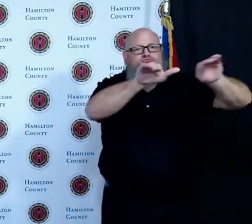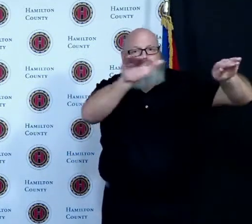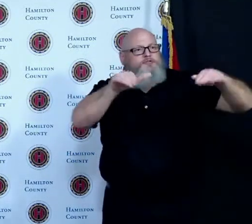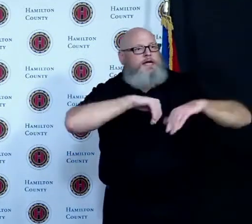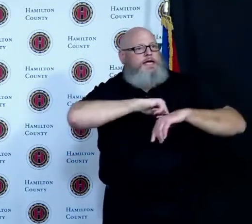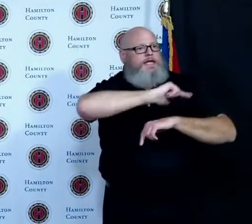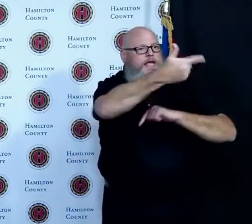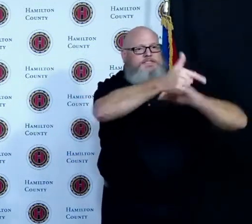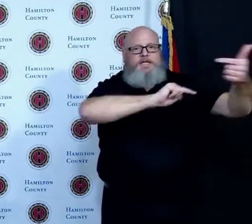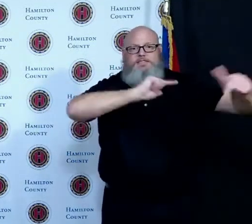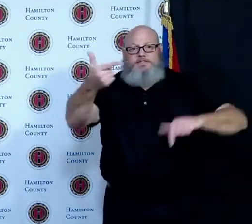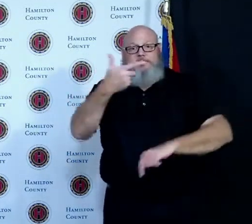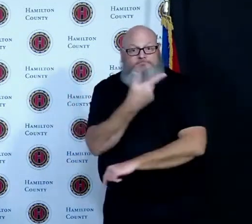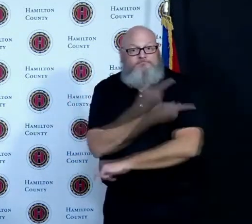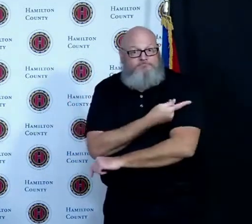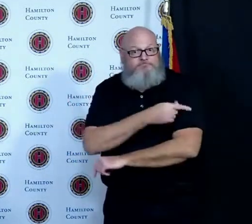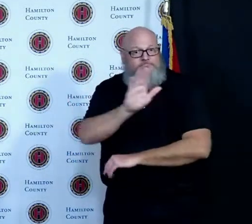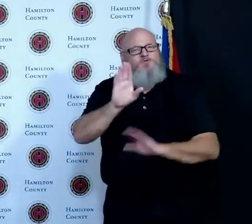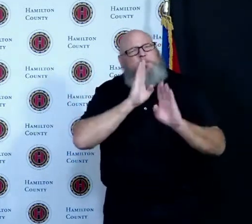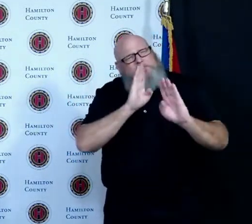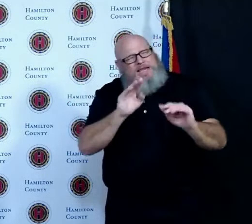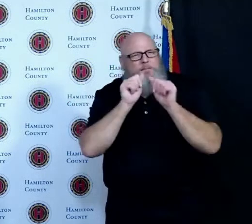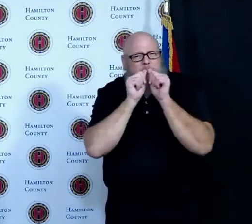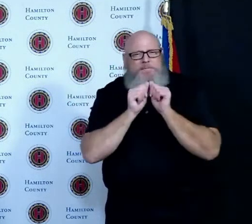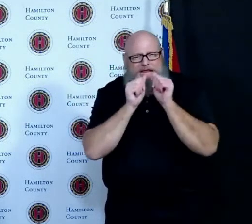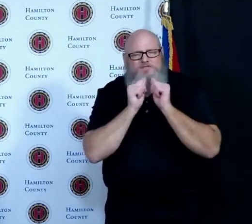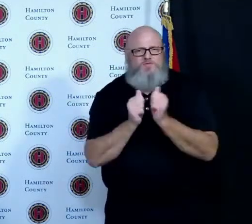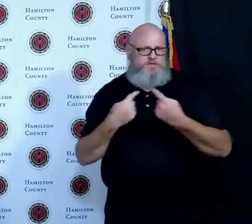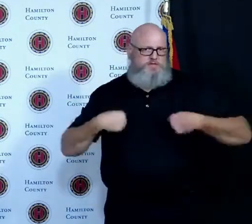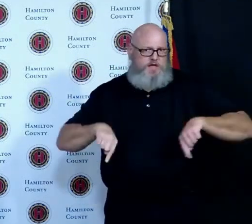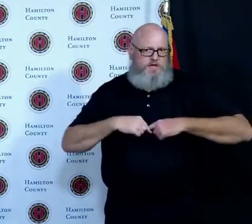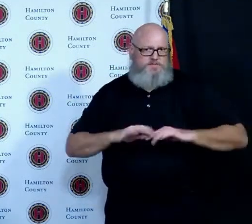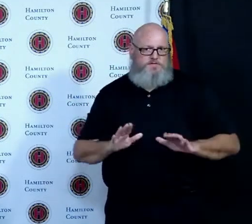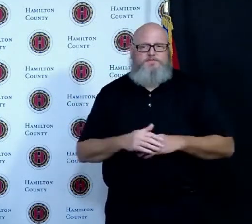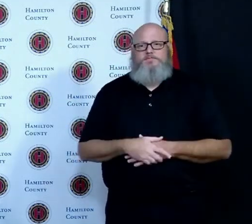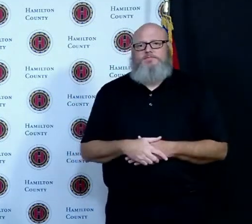Driehaus indicated we as a team at Hamilton County Public Health are continuing to build our model